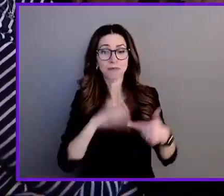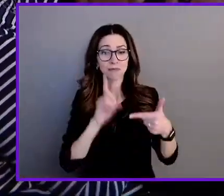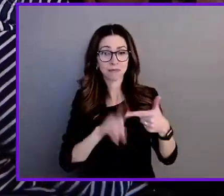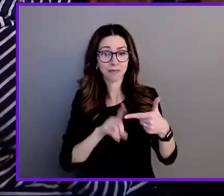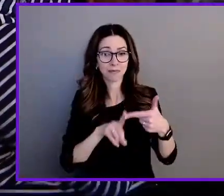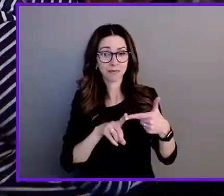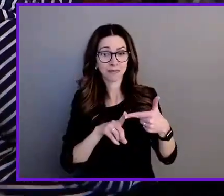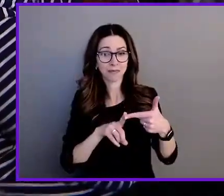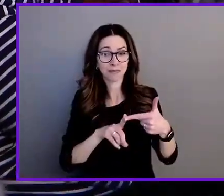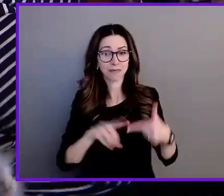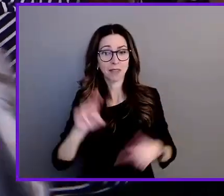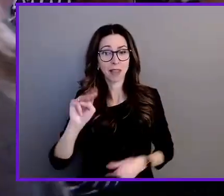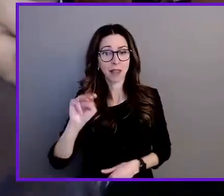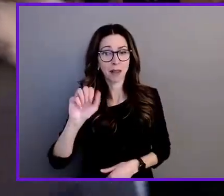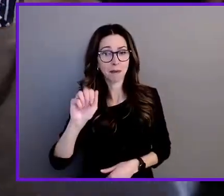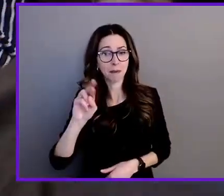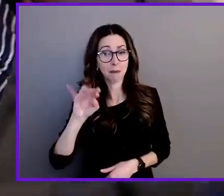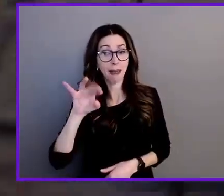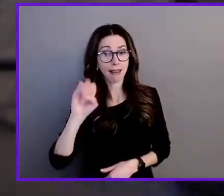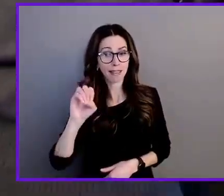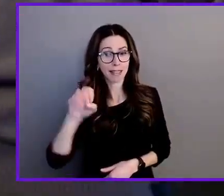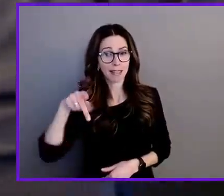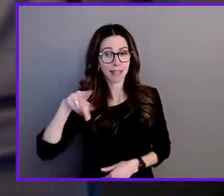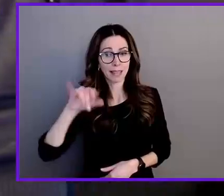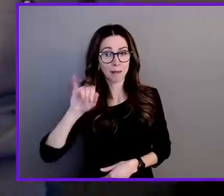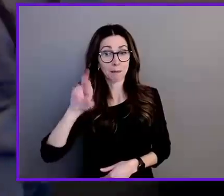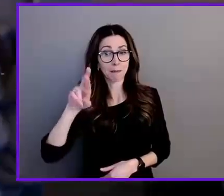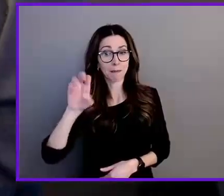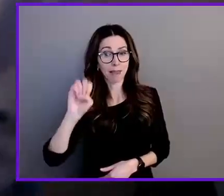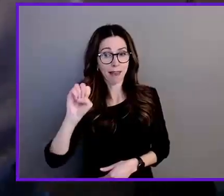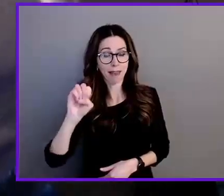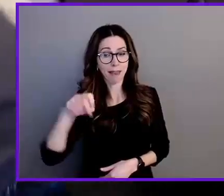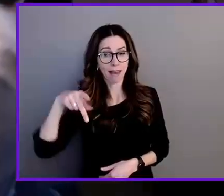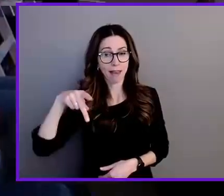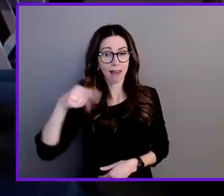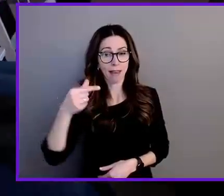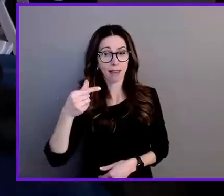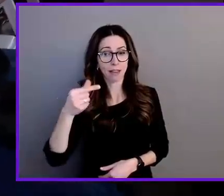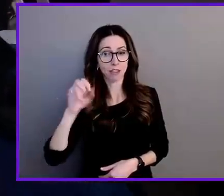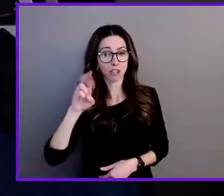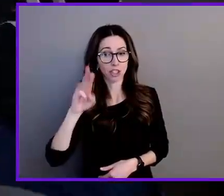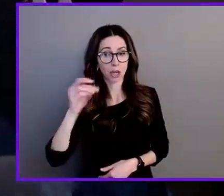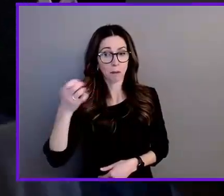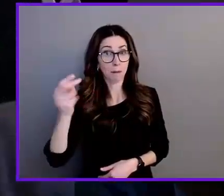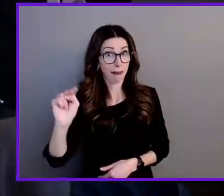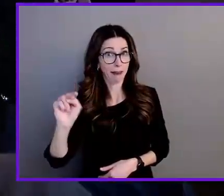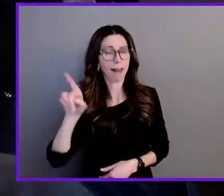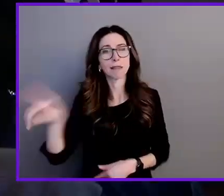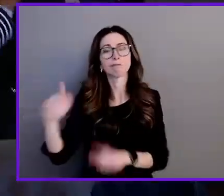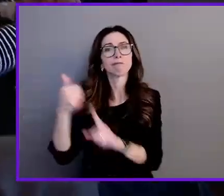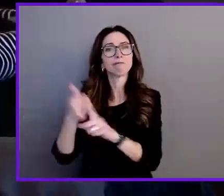Marie Pier Germain, Vice-Chair